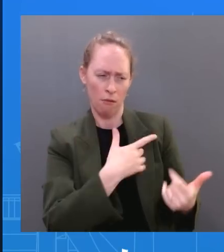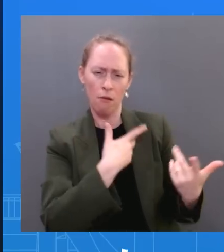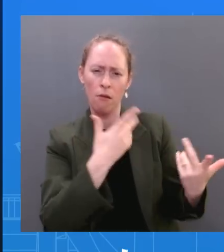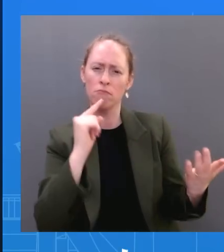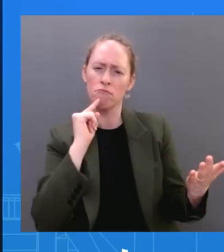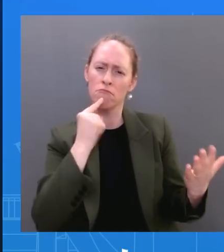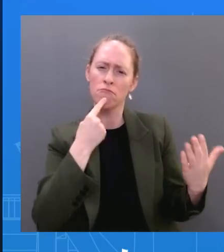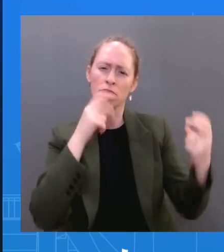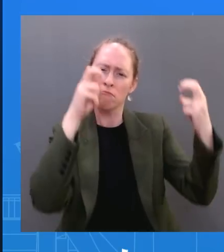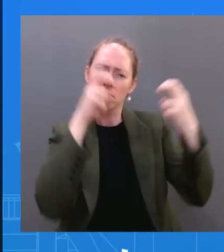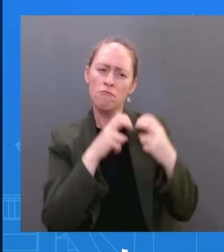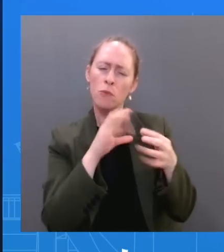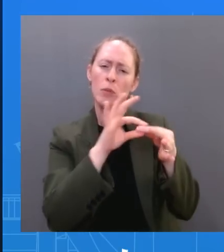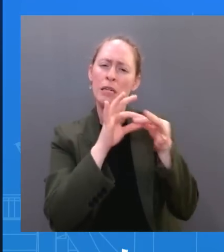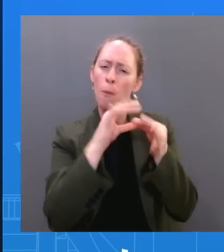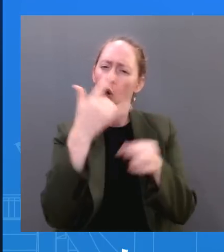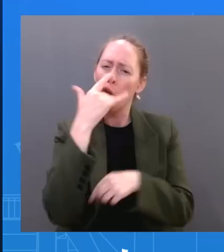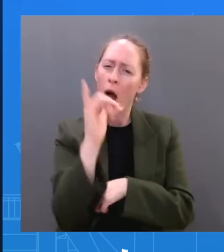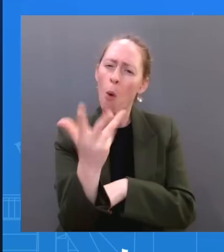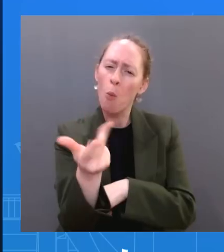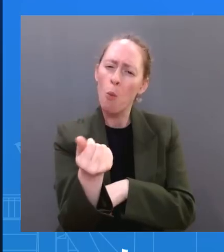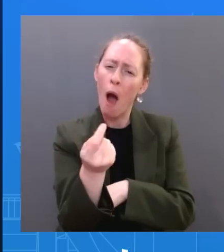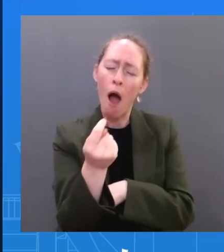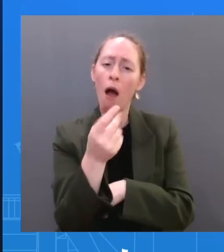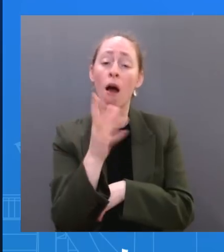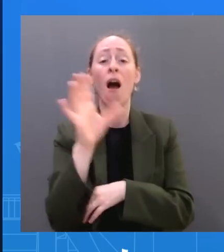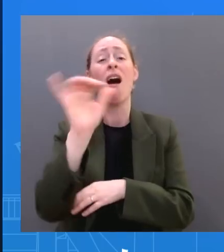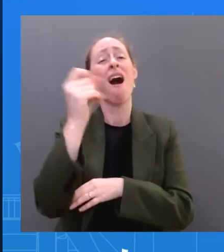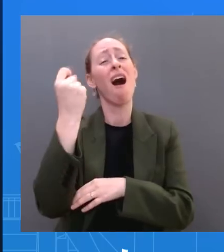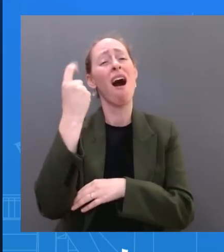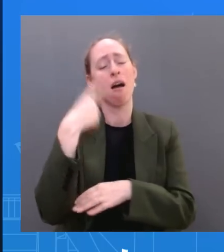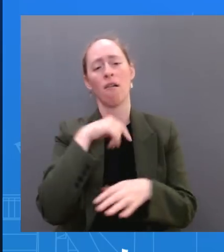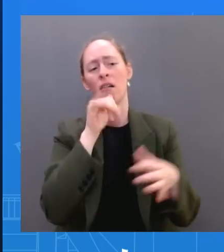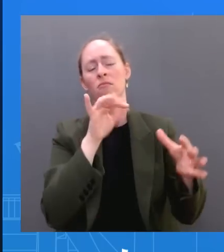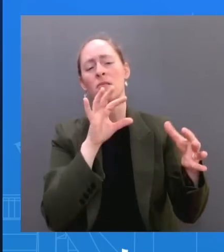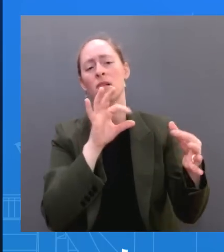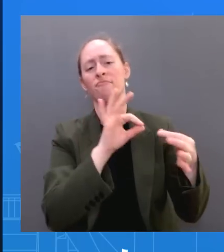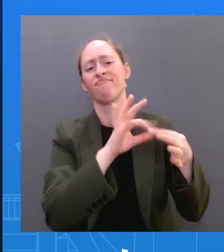for the American people, for the interests of America's national security.